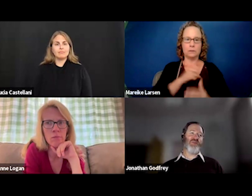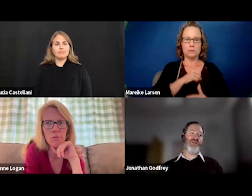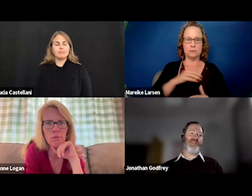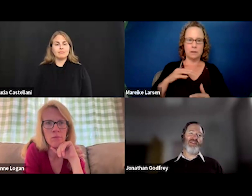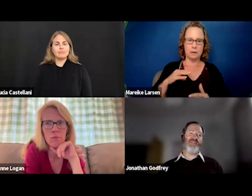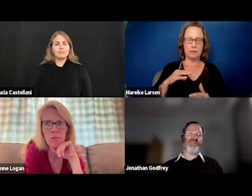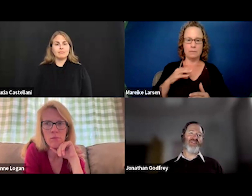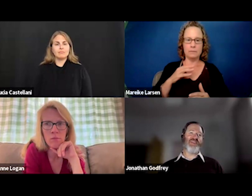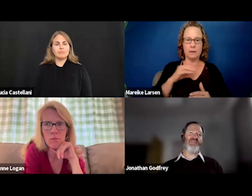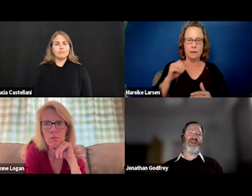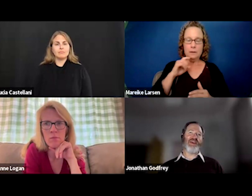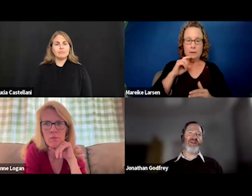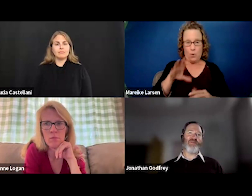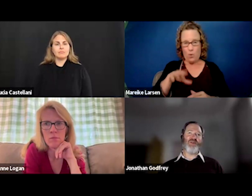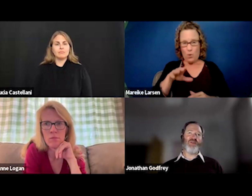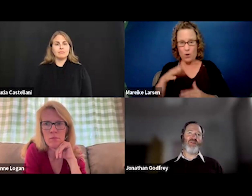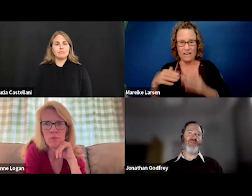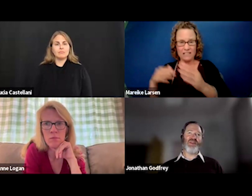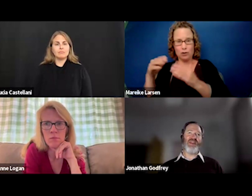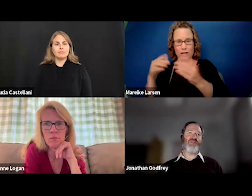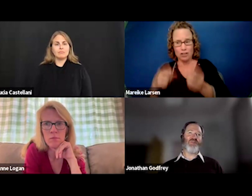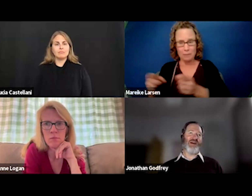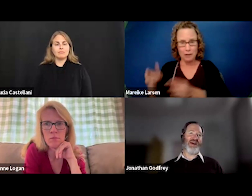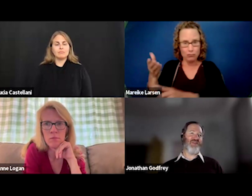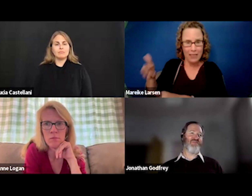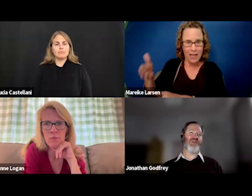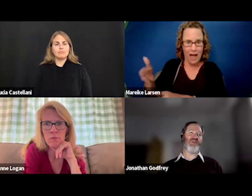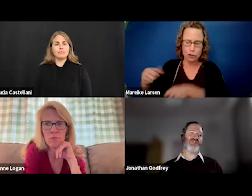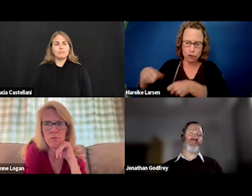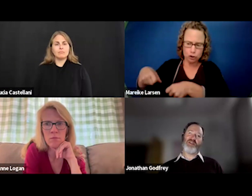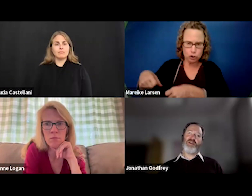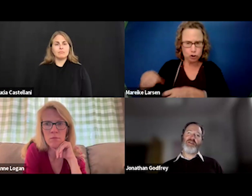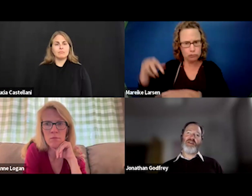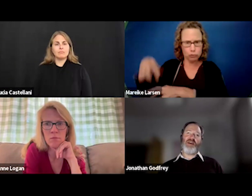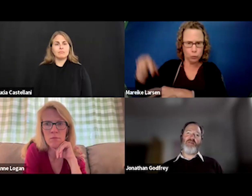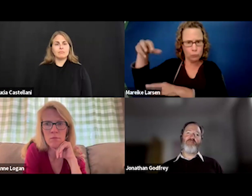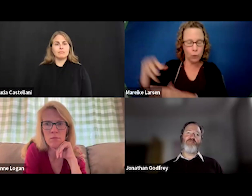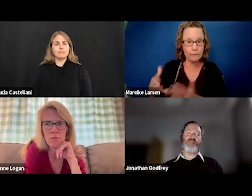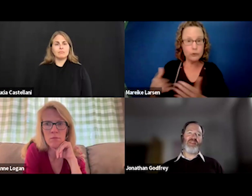operating in this area. Road and all paths blocked--